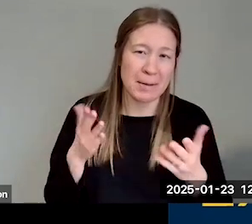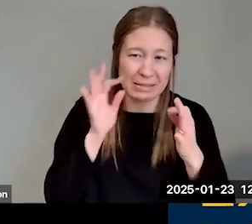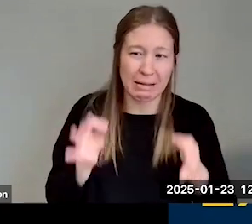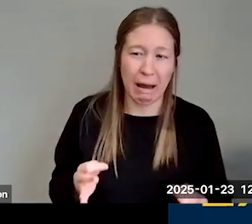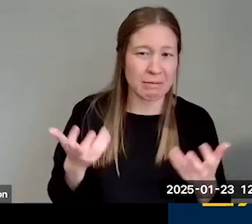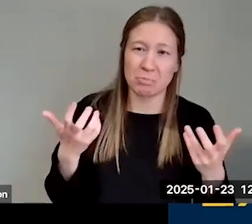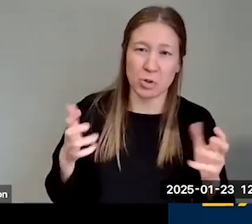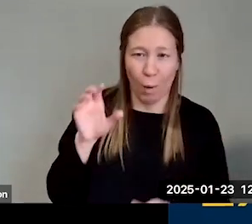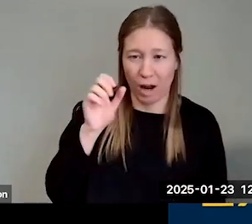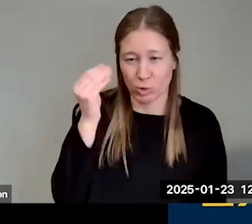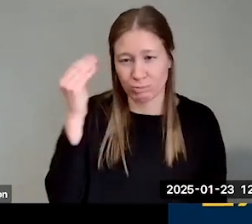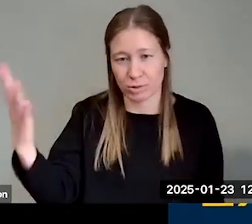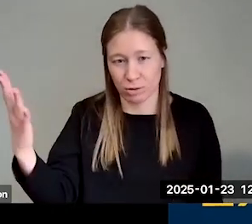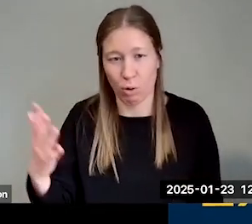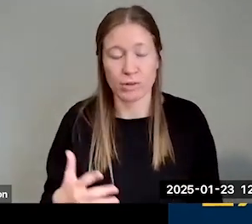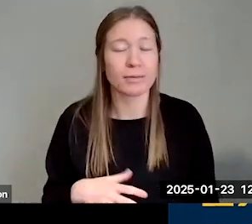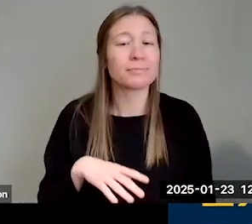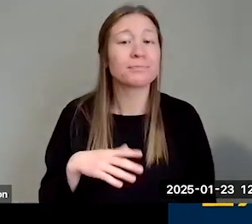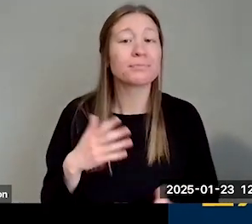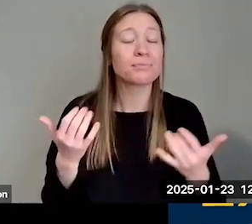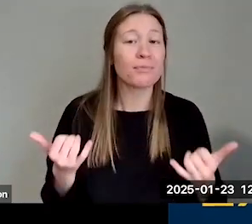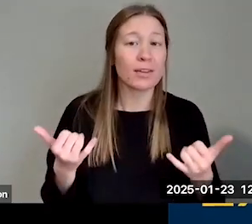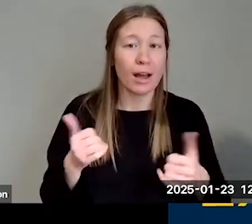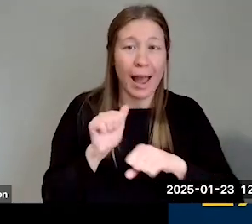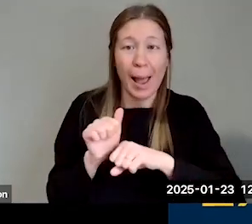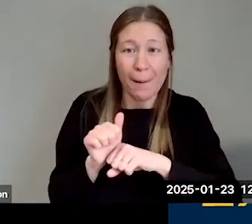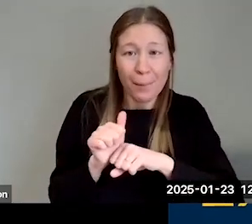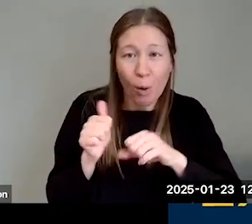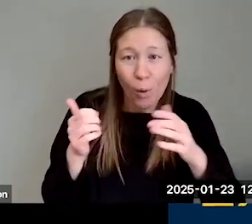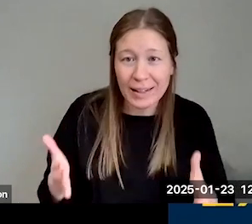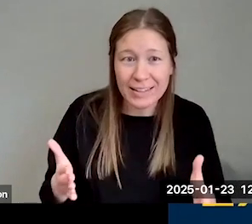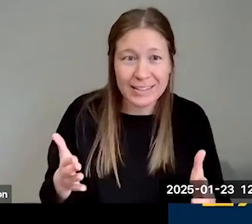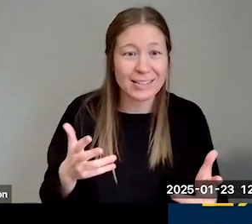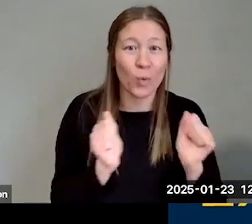And as we know, employees, just like every other employee with or without a disability,